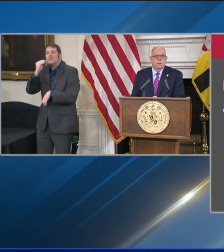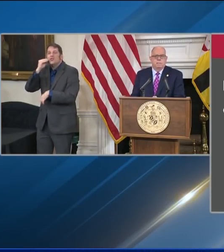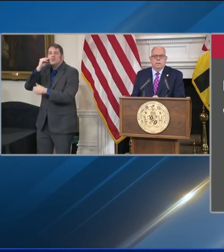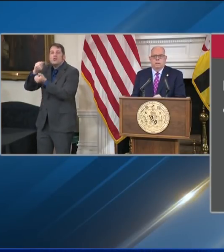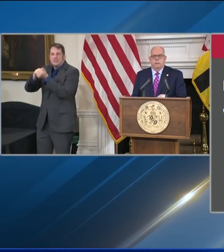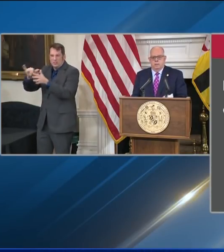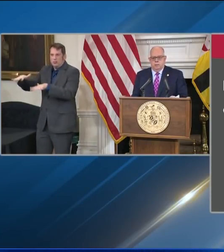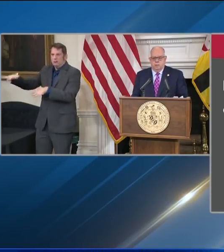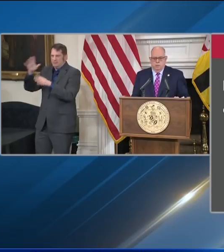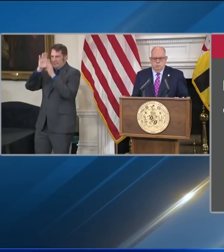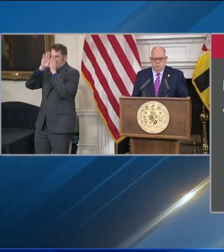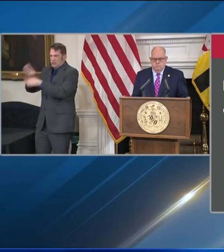UNTIL FURTHER NOTICE.